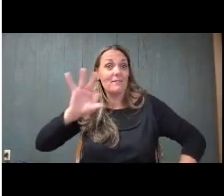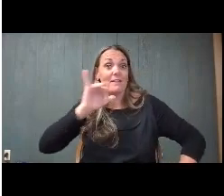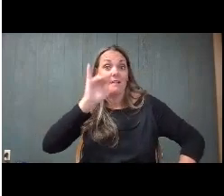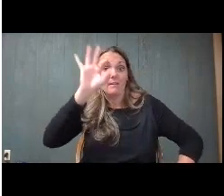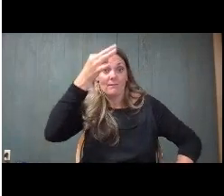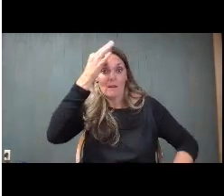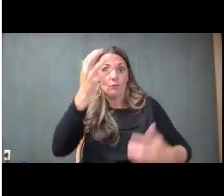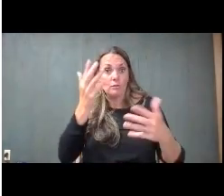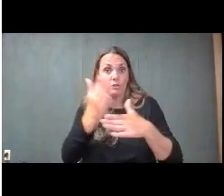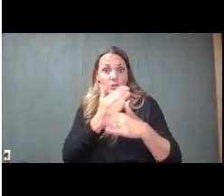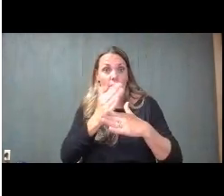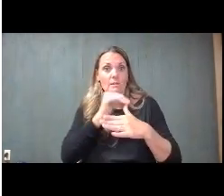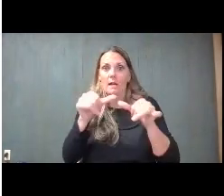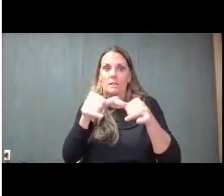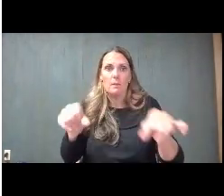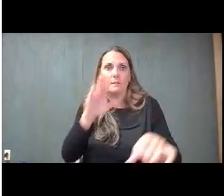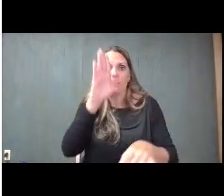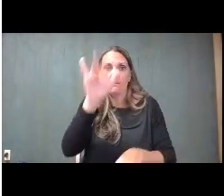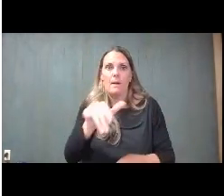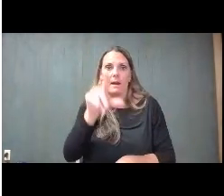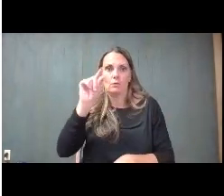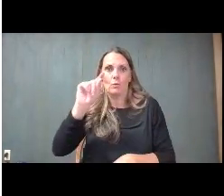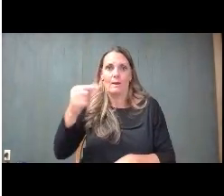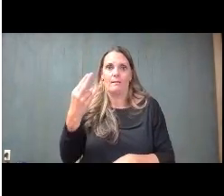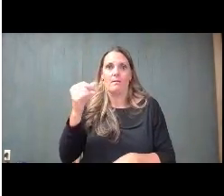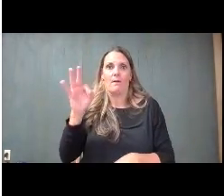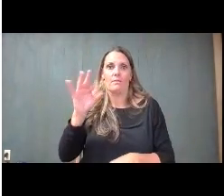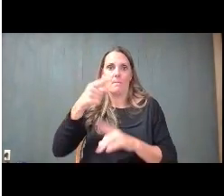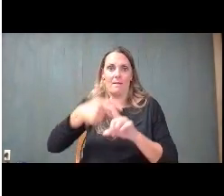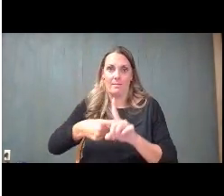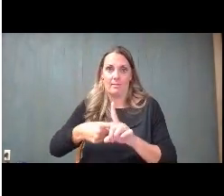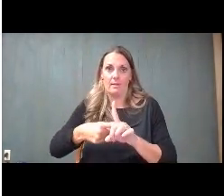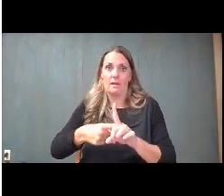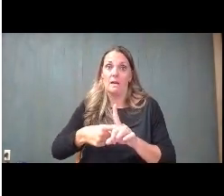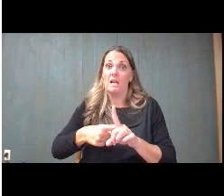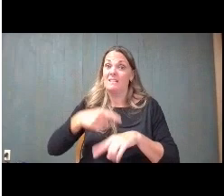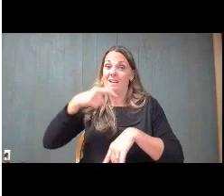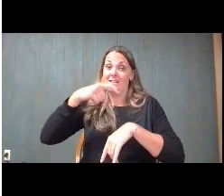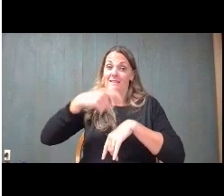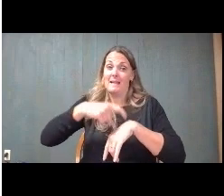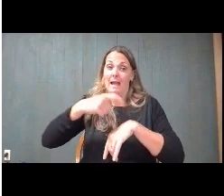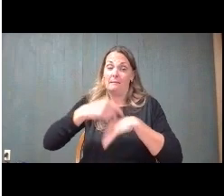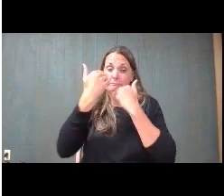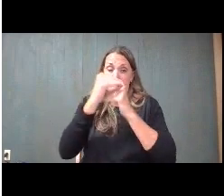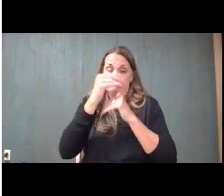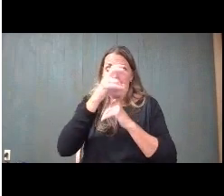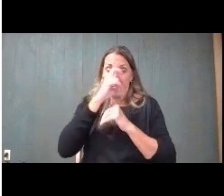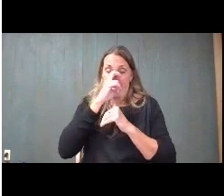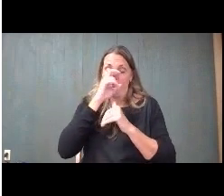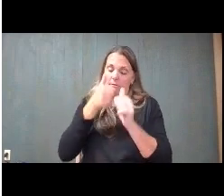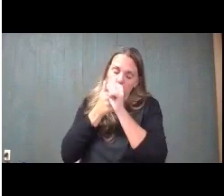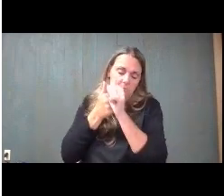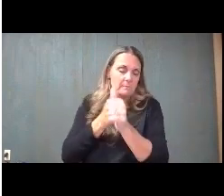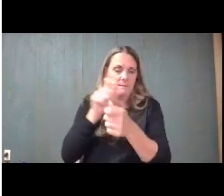is not deposited by the 20th of the month. So it's it's a tight deadline and we really have to stick to those dates.